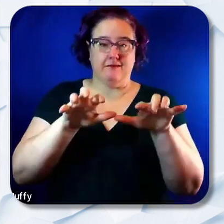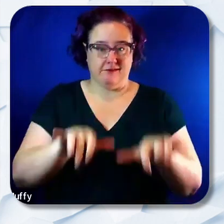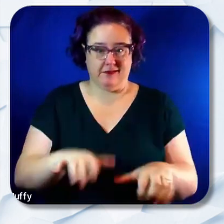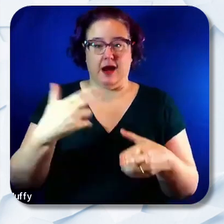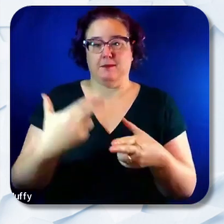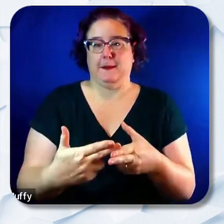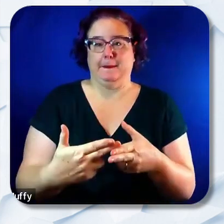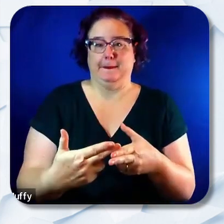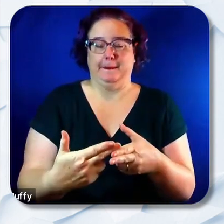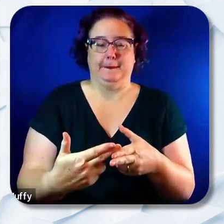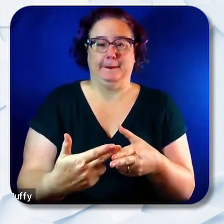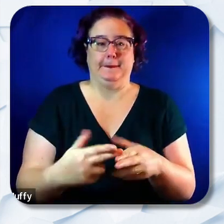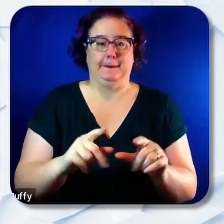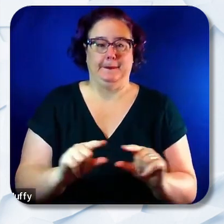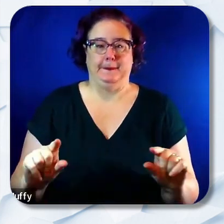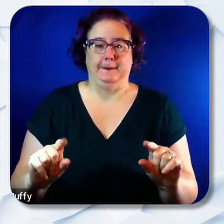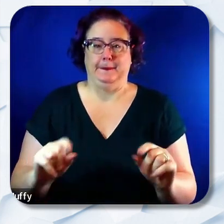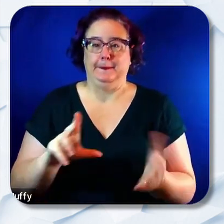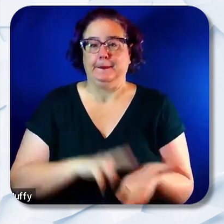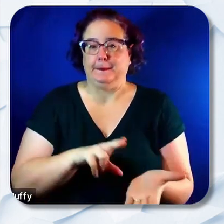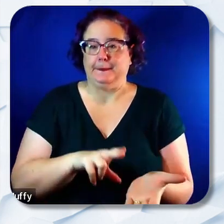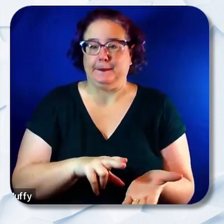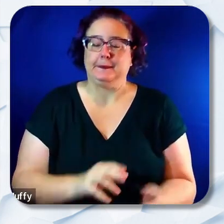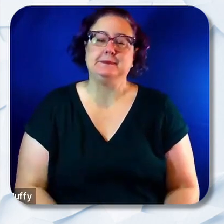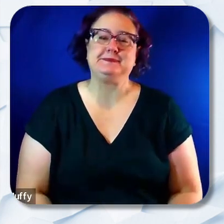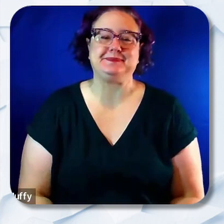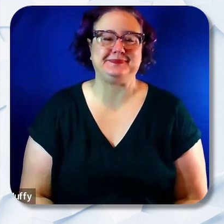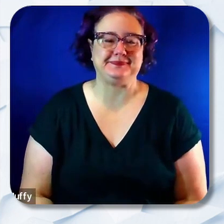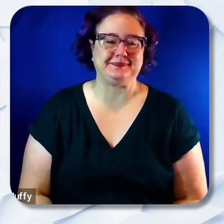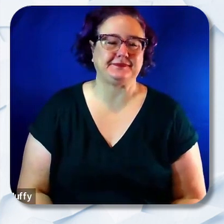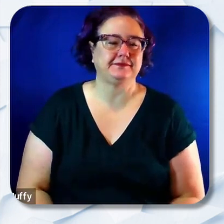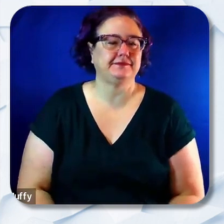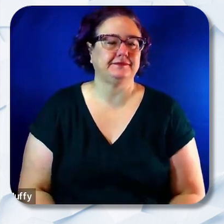field near the bottom of the screen.